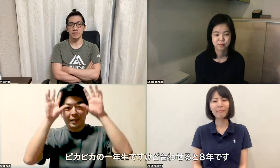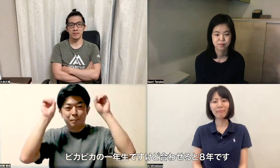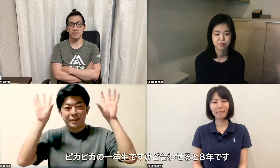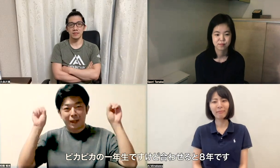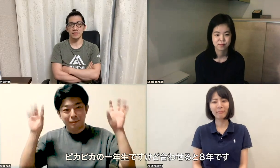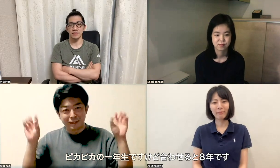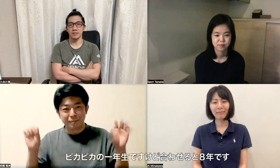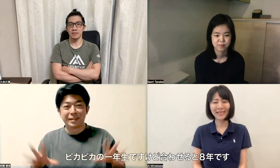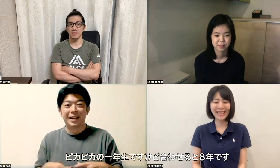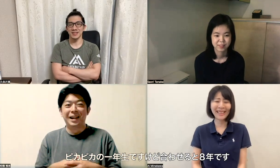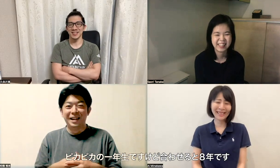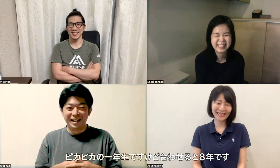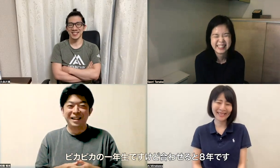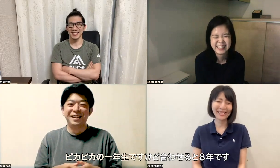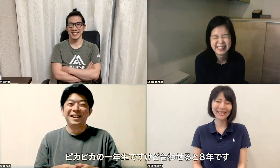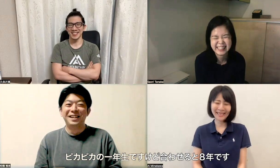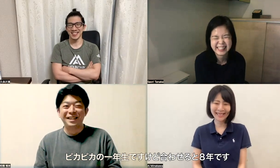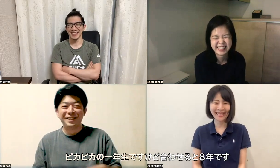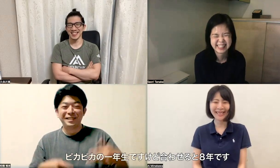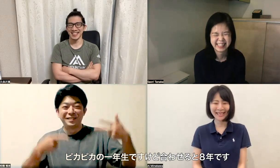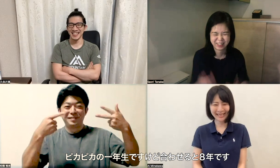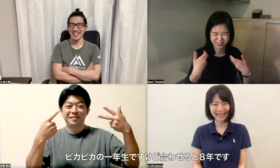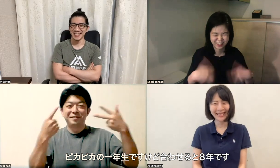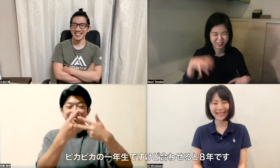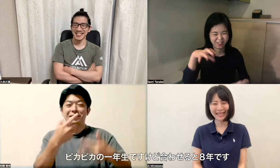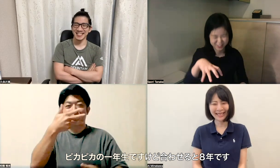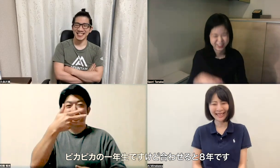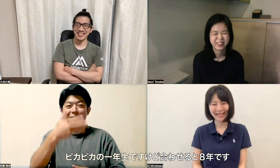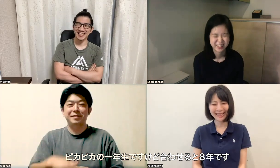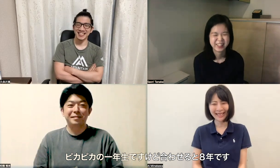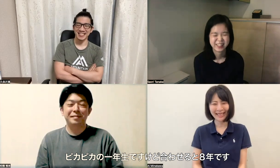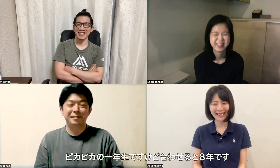Like a shiny first year student. In total I'm 8 years old as a teacher.